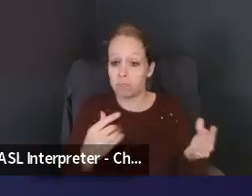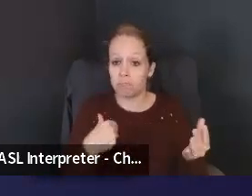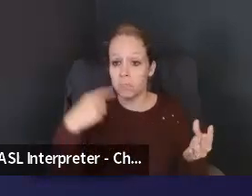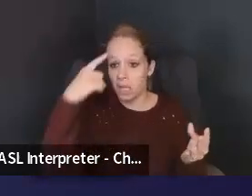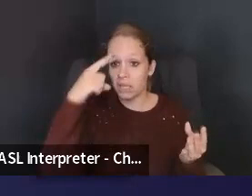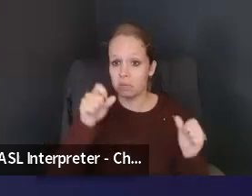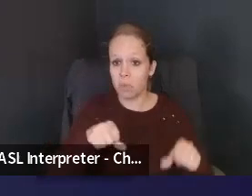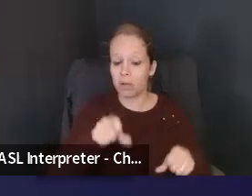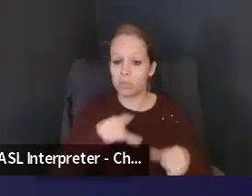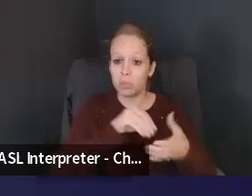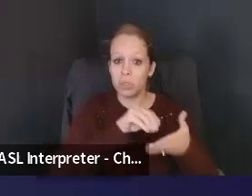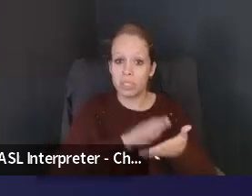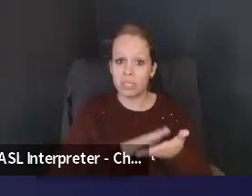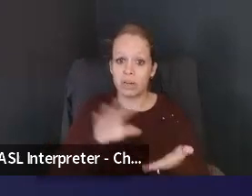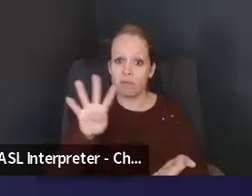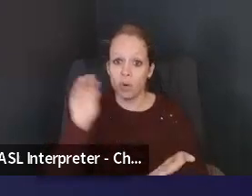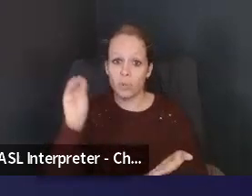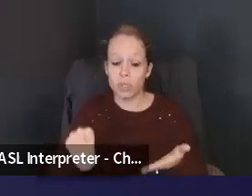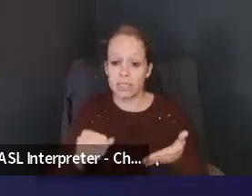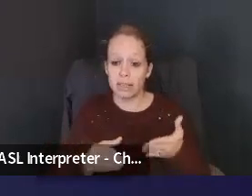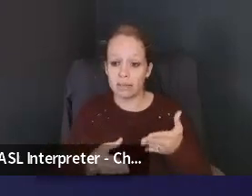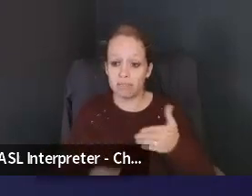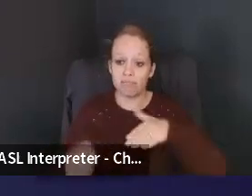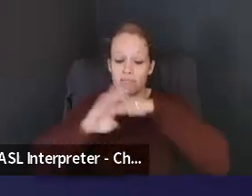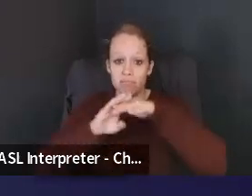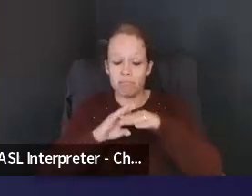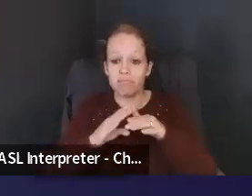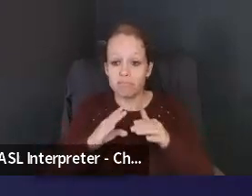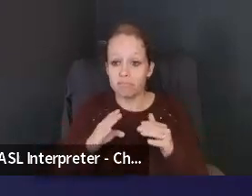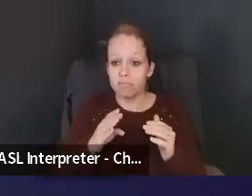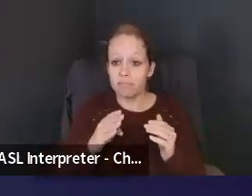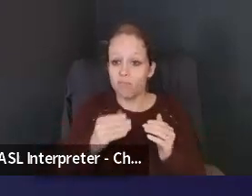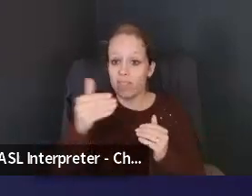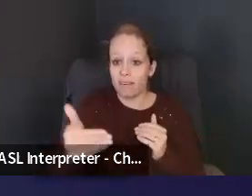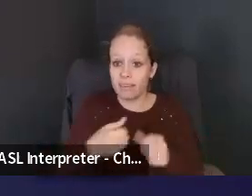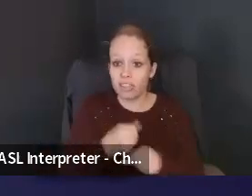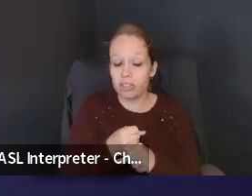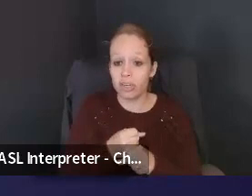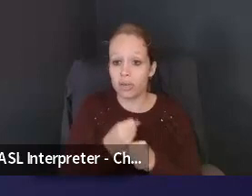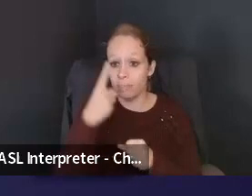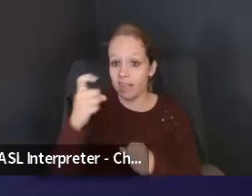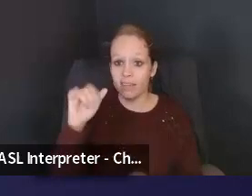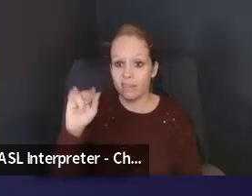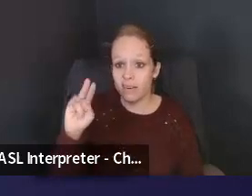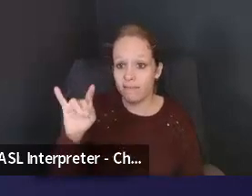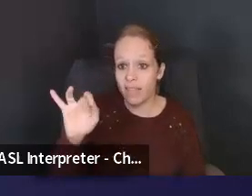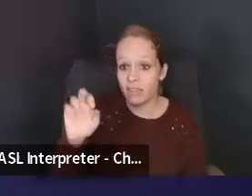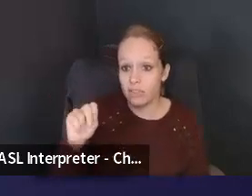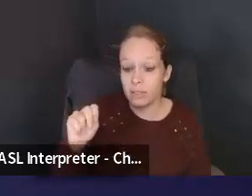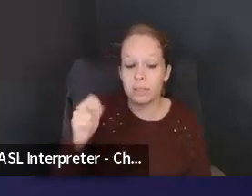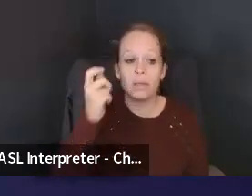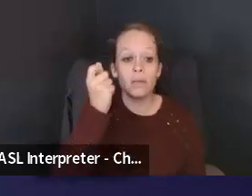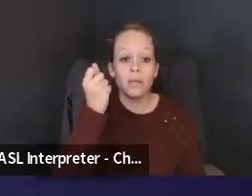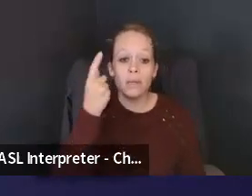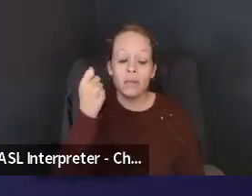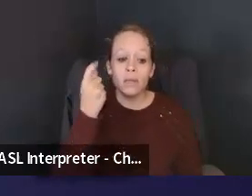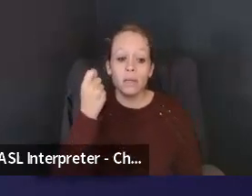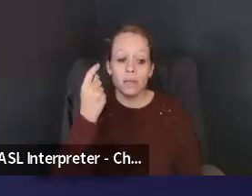you're putting in a 4% premium on top of that to account for inflation. But it is, Dr. Leslie said